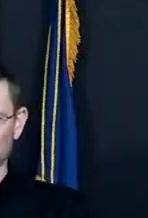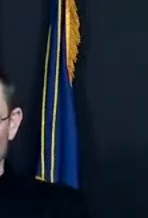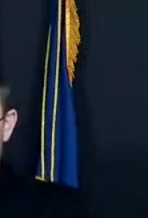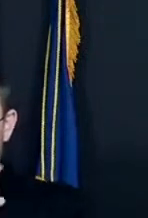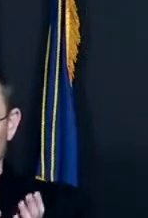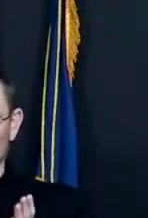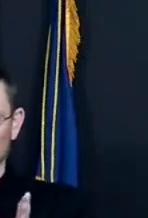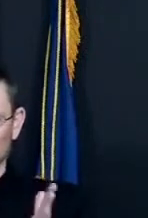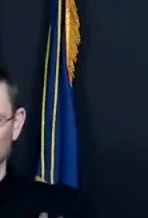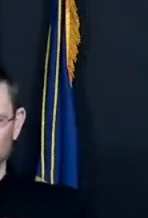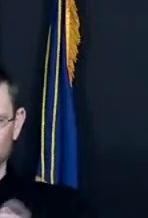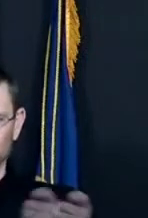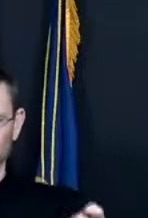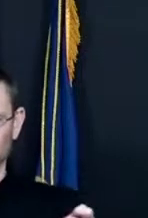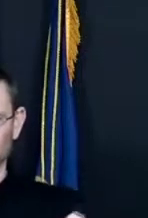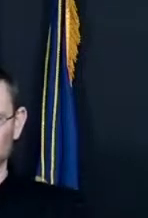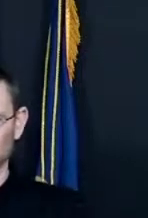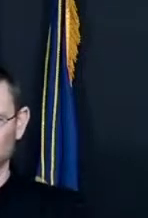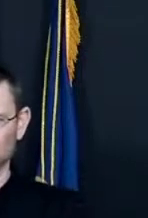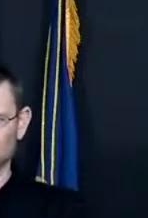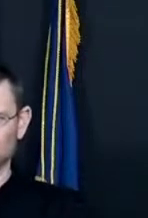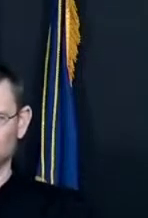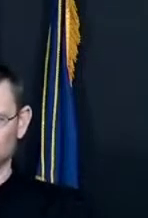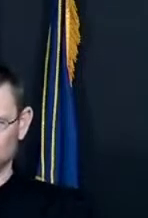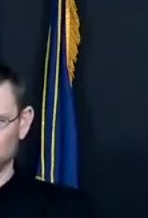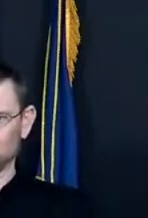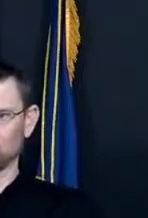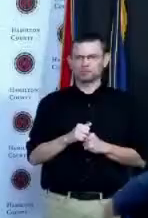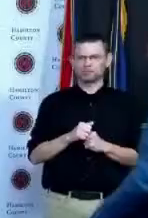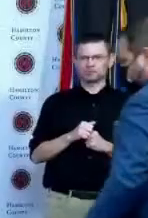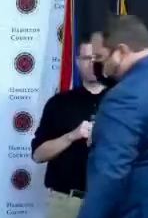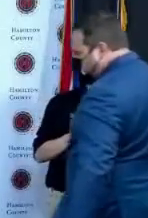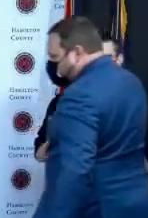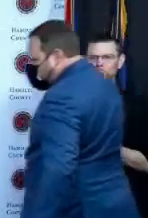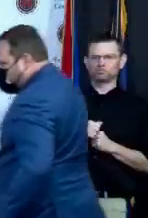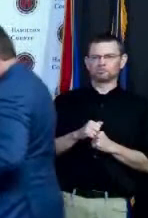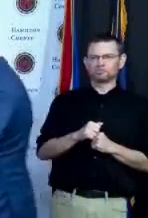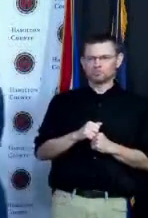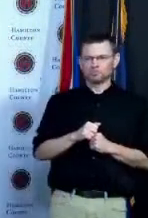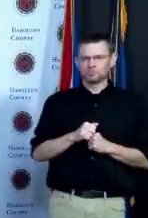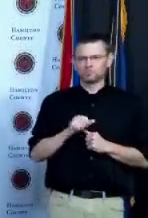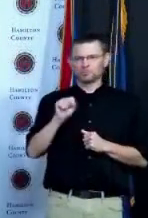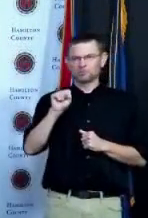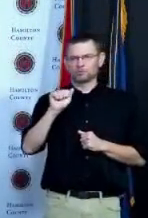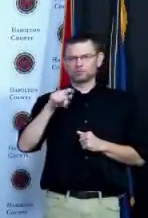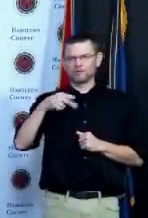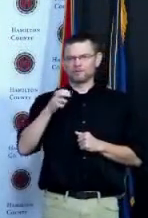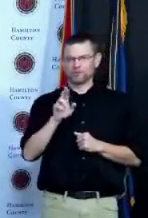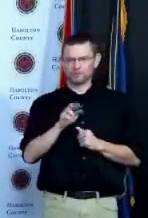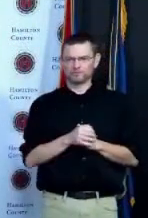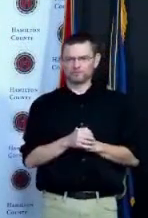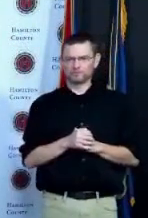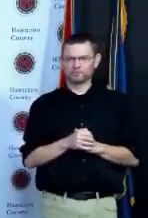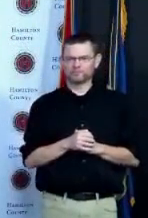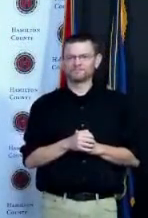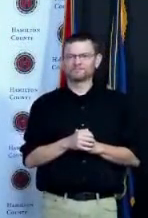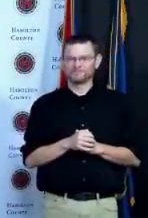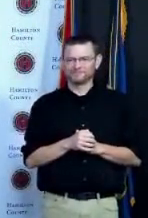Bill Cunningham good morning everybody thanks very much for for doing this Greg I wonder if